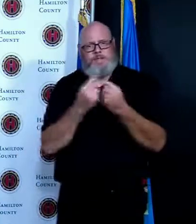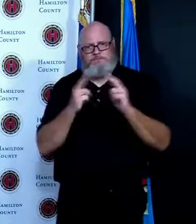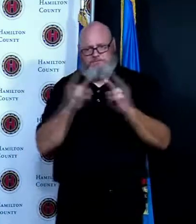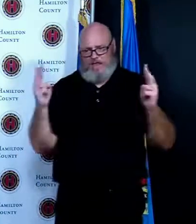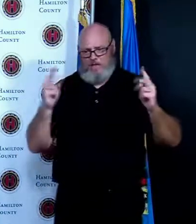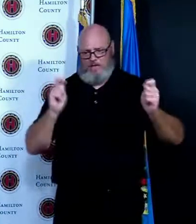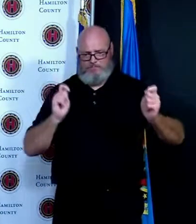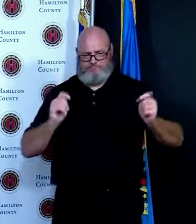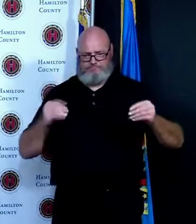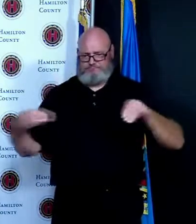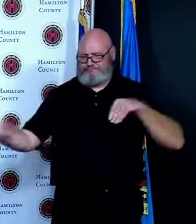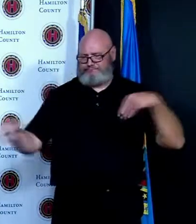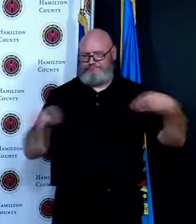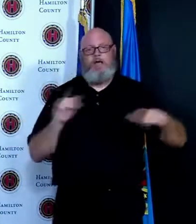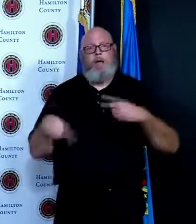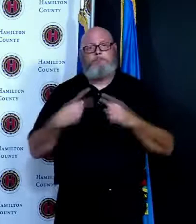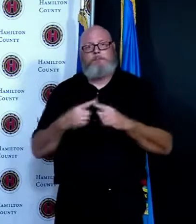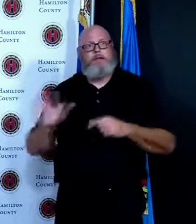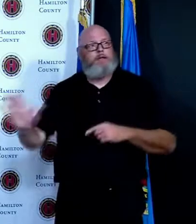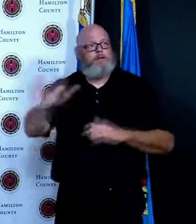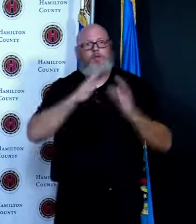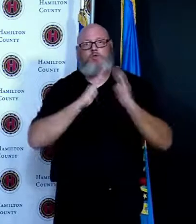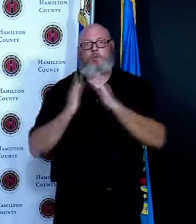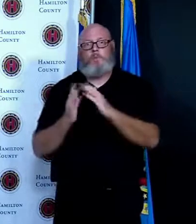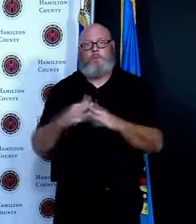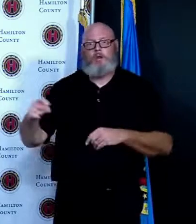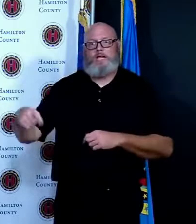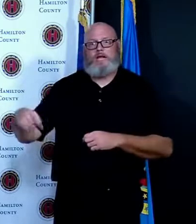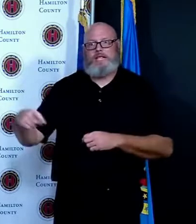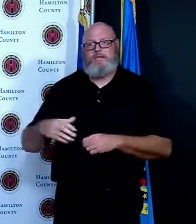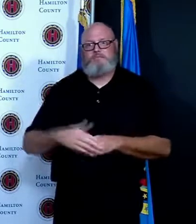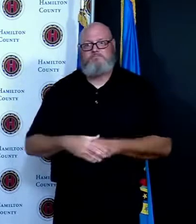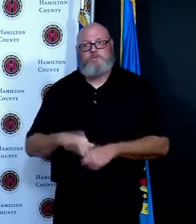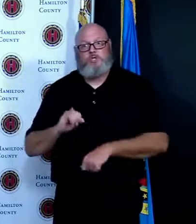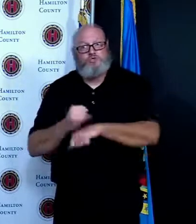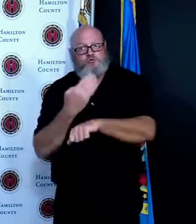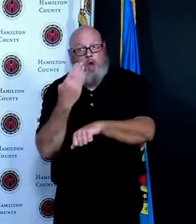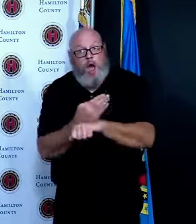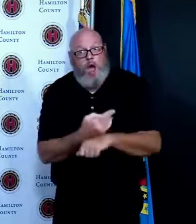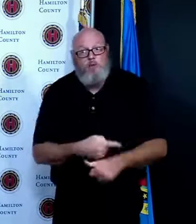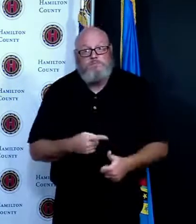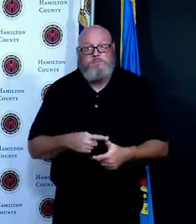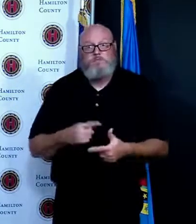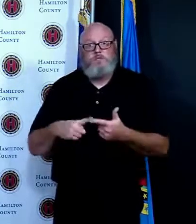facility has been shuttered whether it's related to access to wi-fi which we were worried about